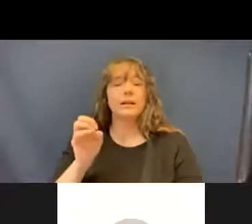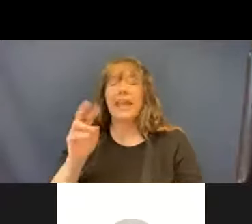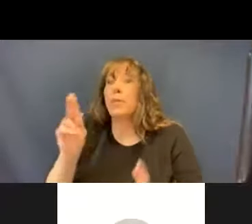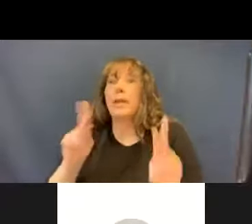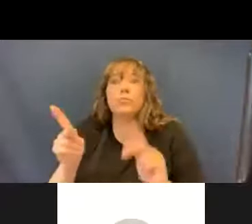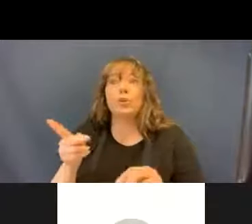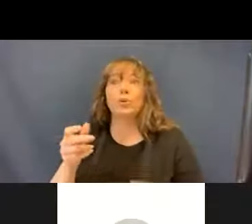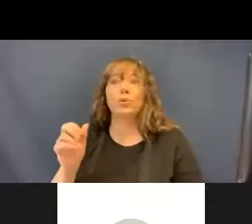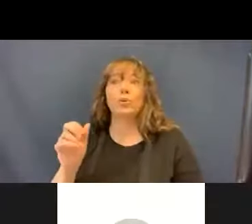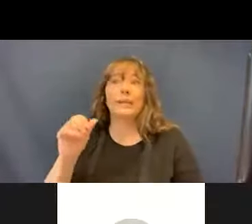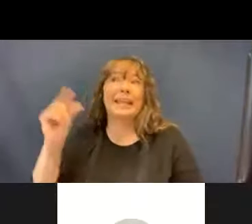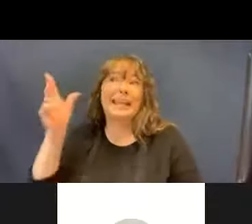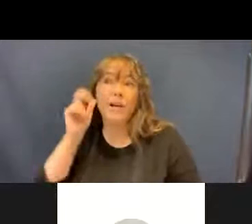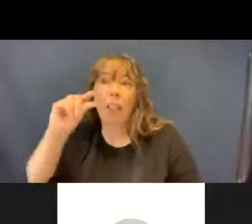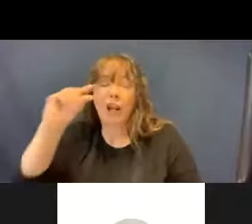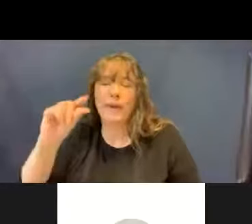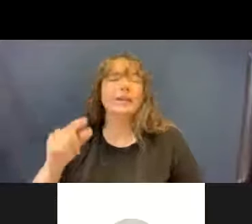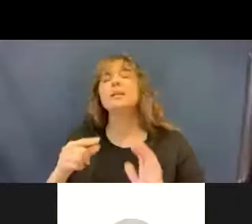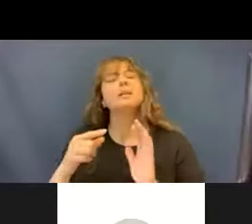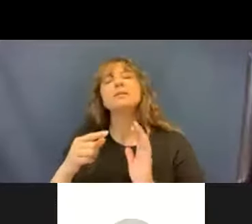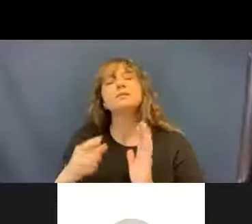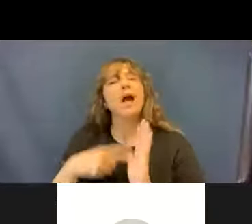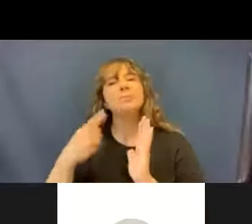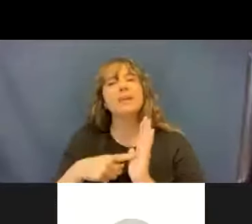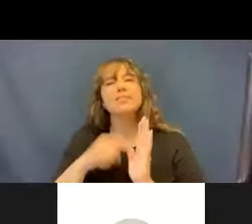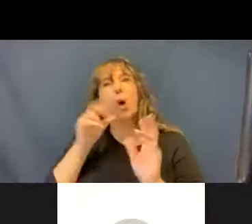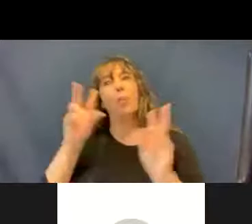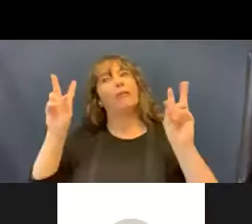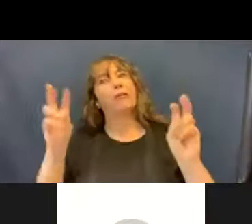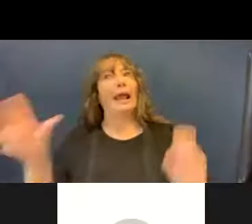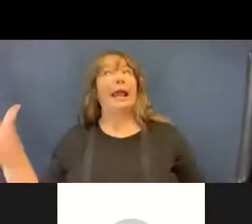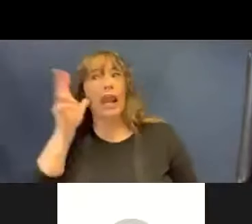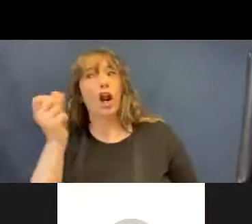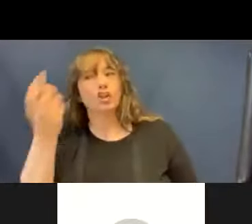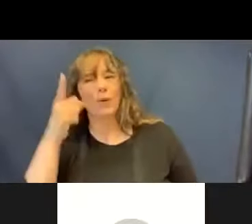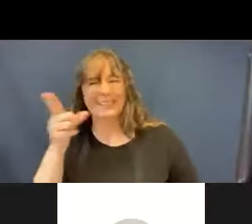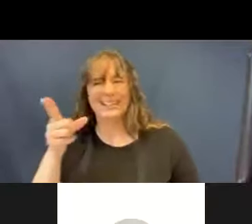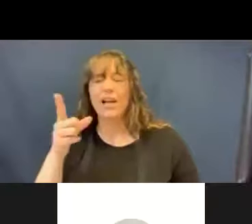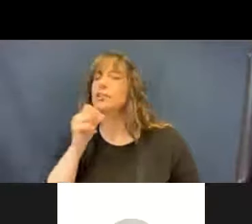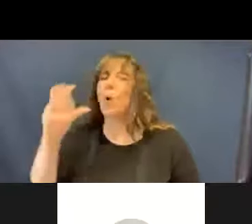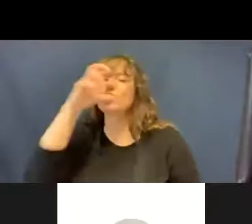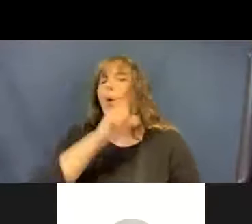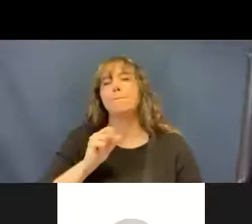a little bit sometimes don't hear you. So not assuming and just nicely getting our attention